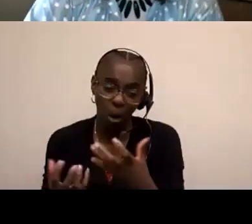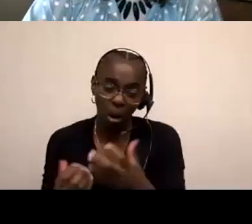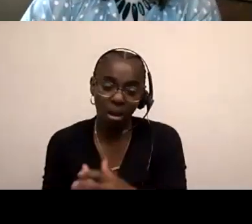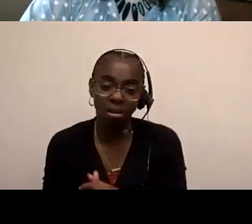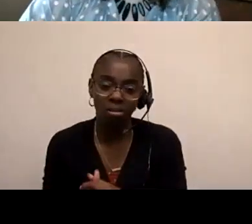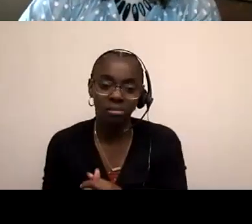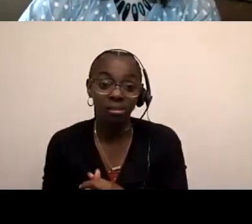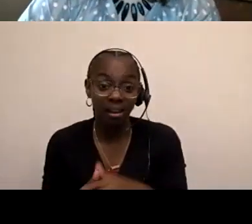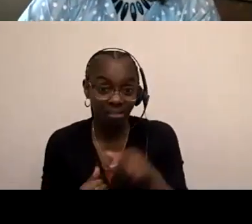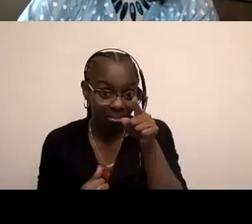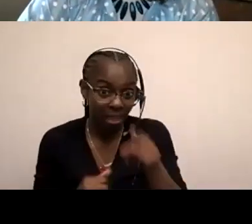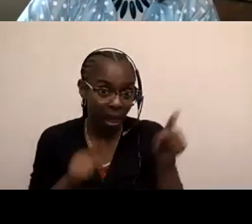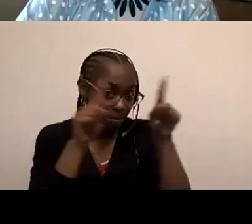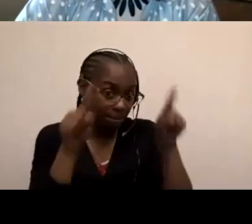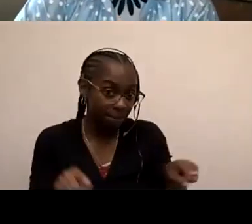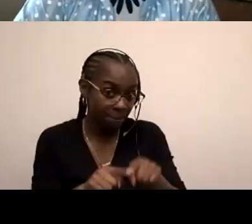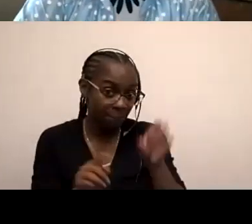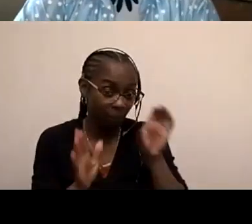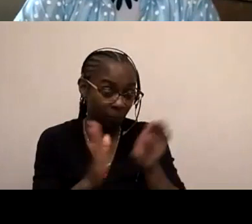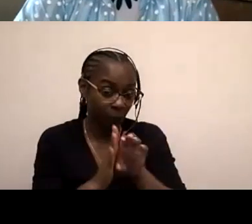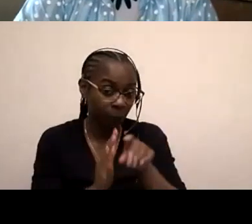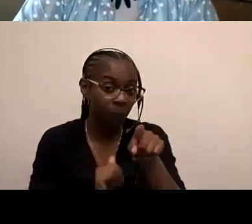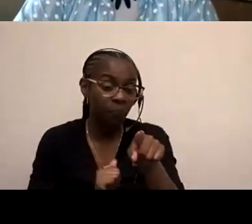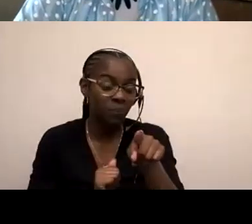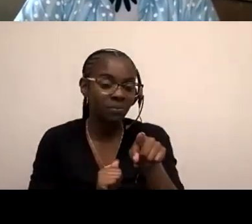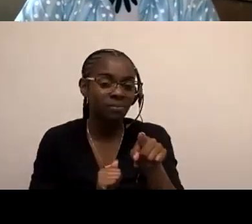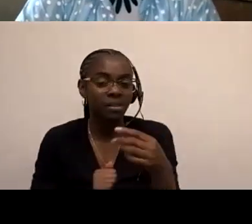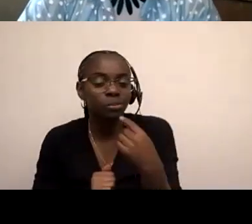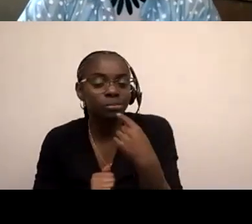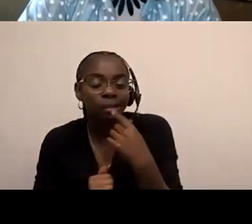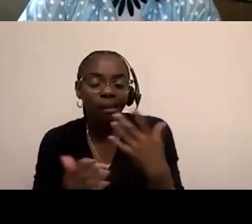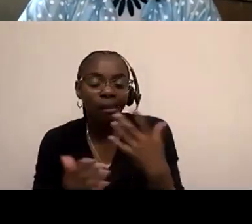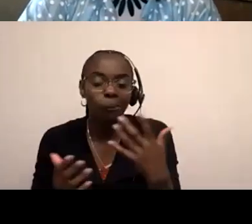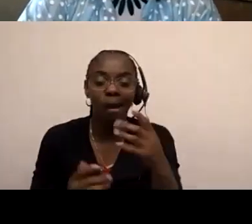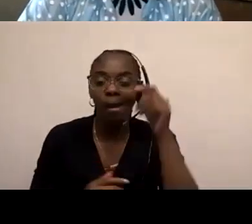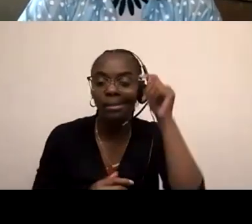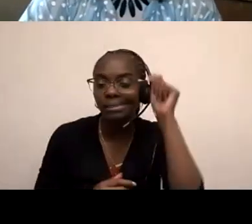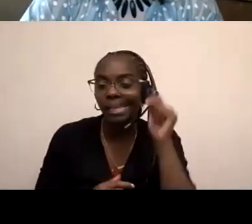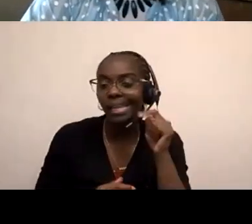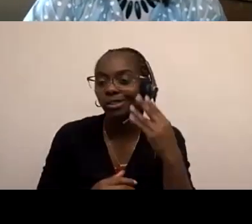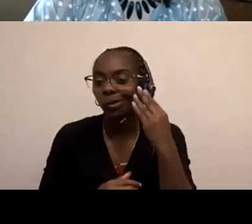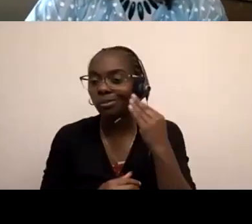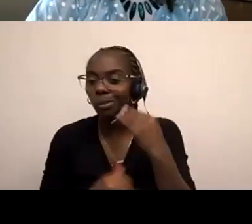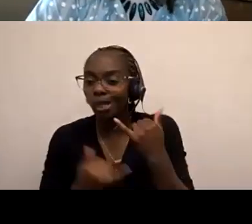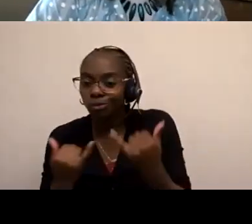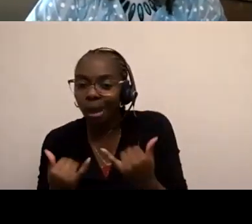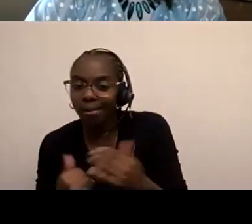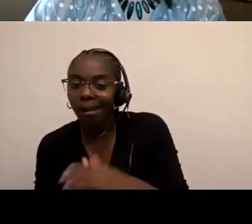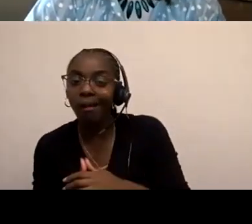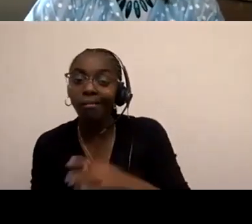GRAPHIC KIND OF SHOWS THAT WHAT TEENS MAY BE EXPERIENCING LIKE BOREDOM, LACK OF SKILLS,